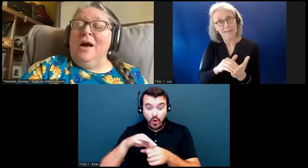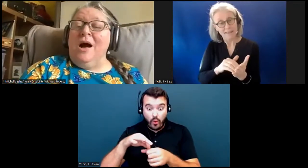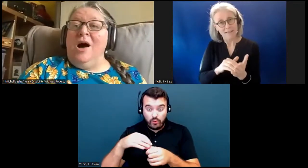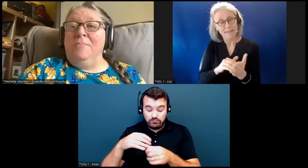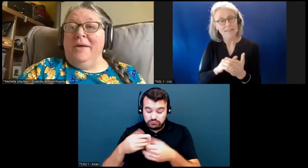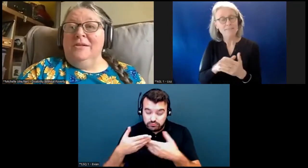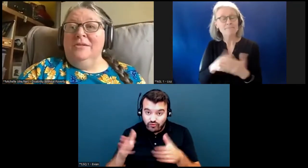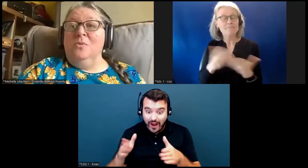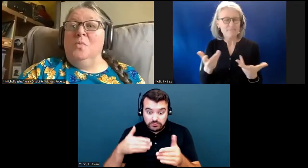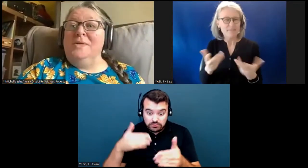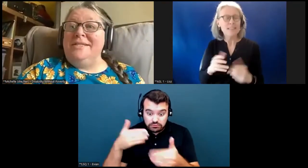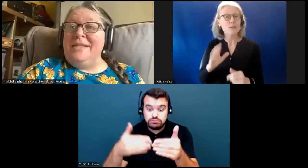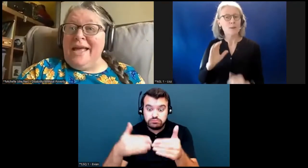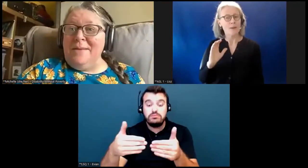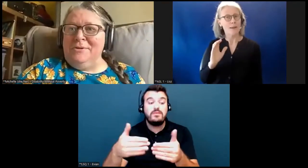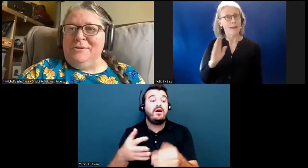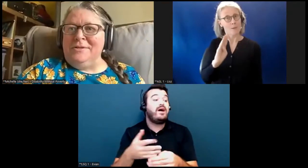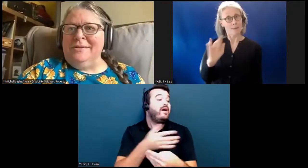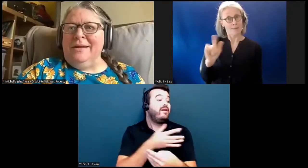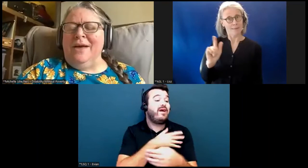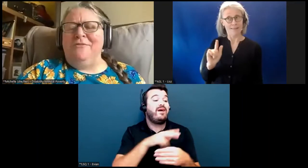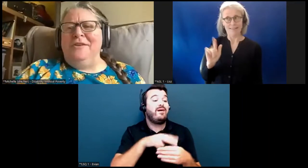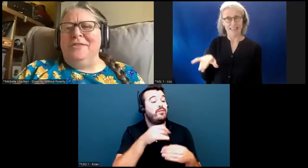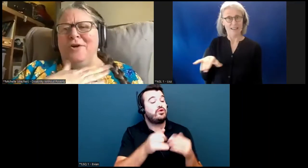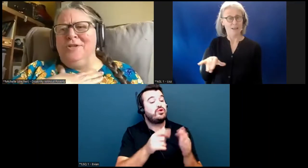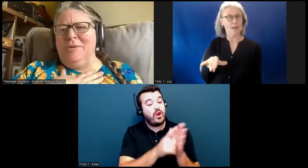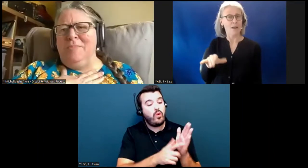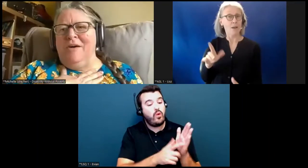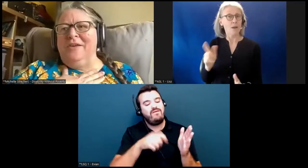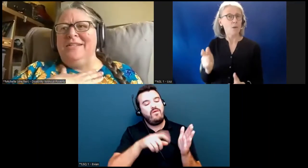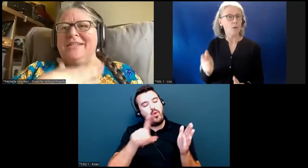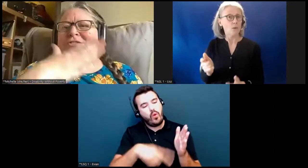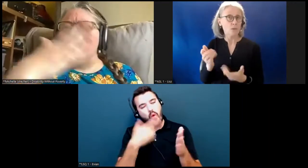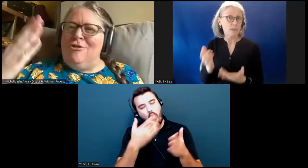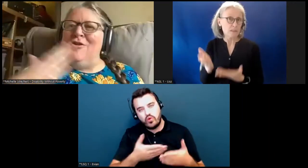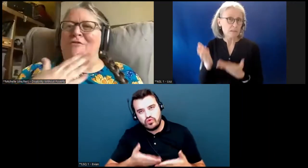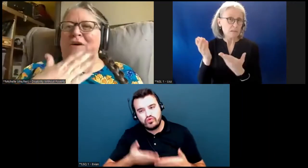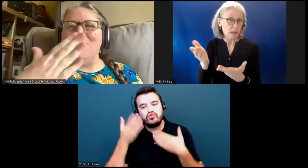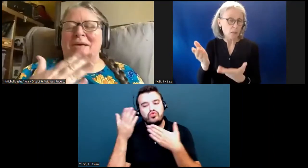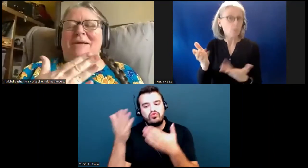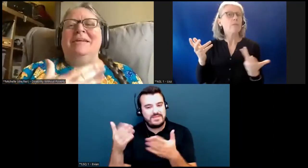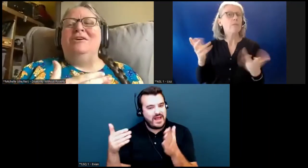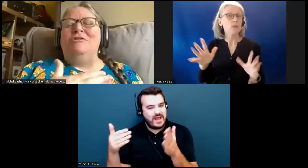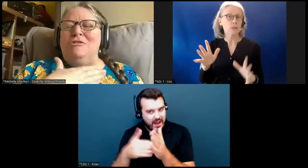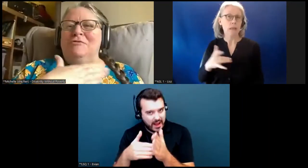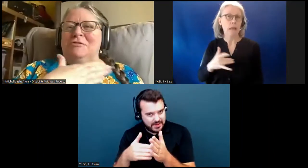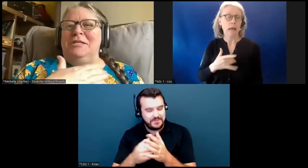OUR BILL WAS TABLED. I FEEL THE OWNERSHIP OF IT. IT IS ALL OF OUR BILL. ALL OF US IN